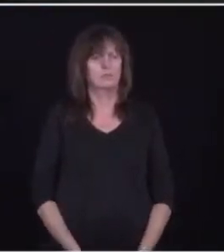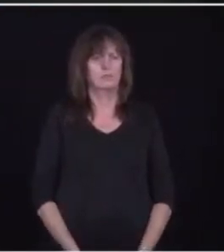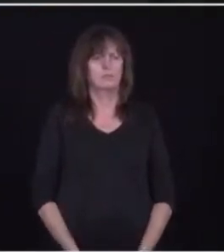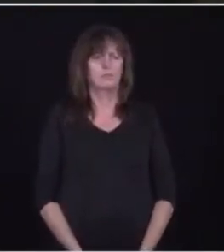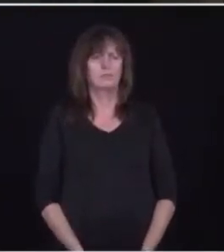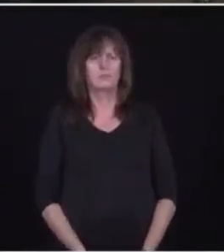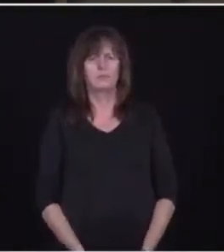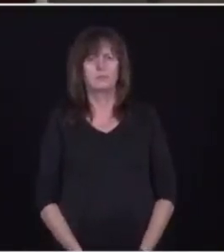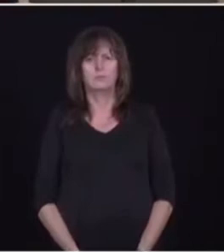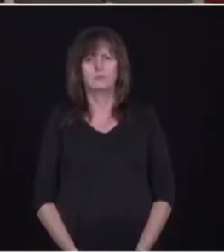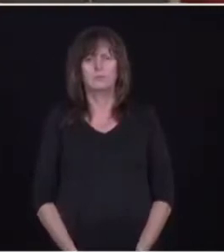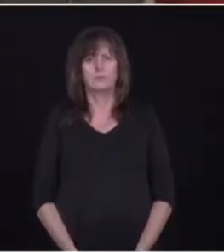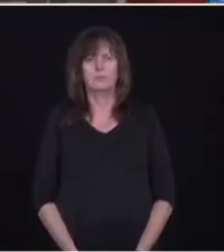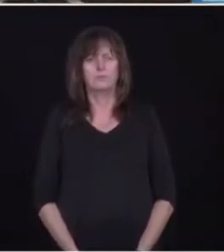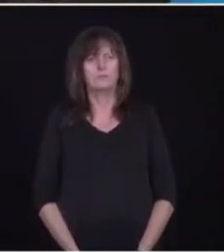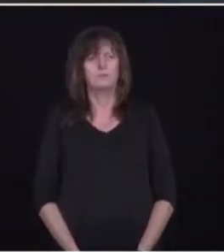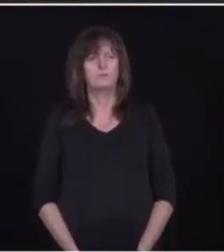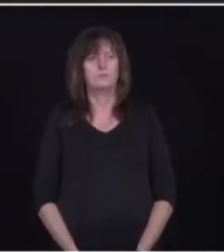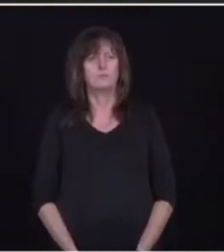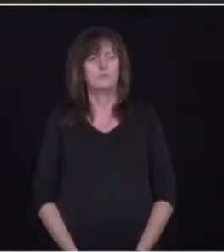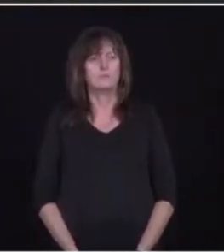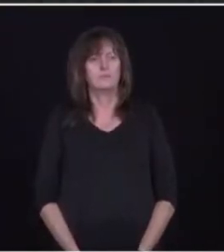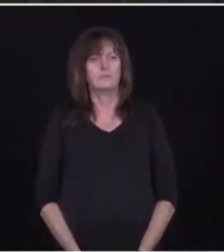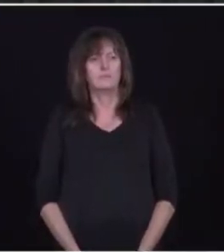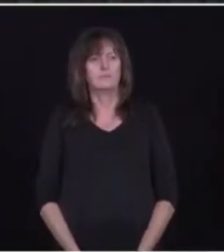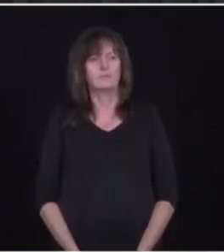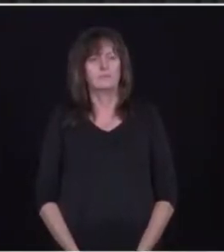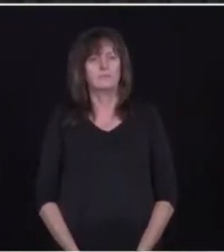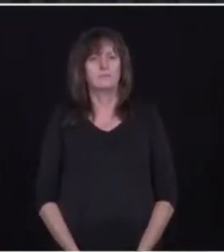Thinks everyone. Thank you.